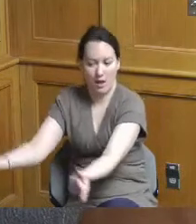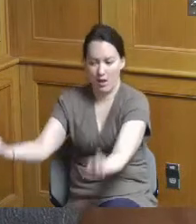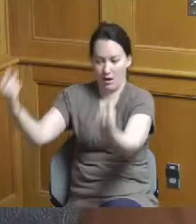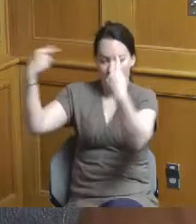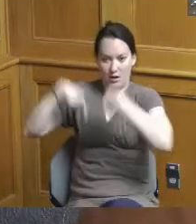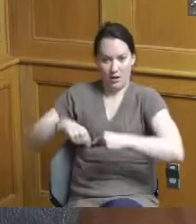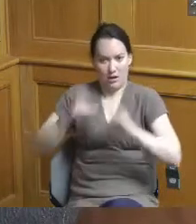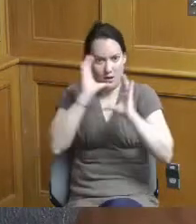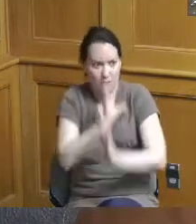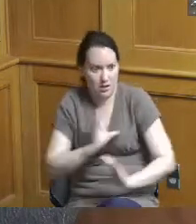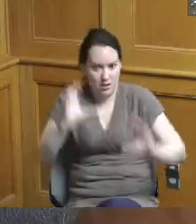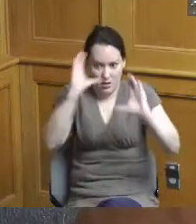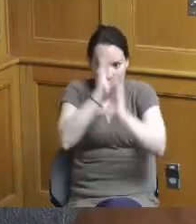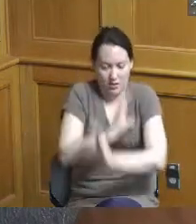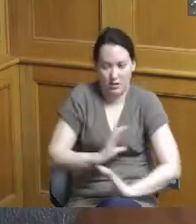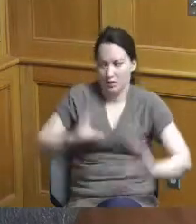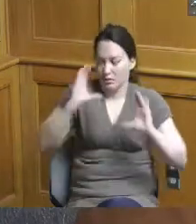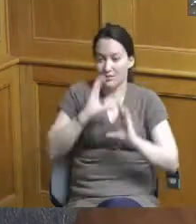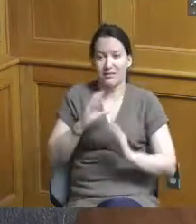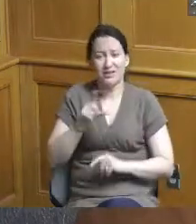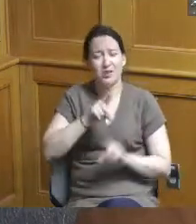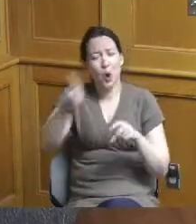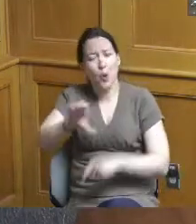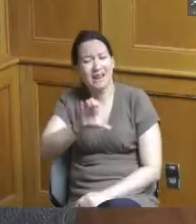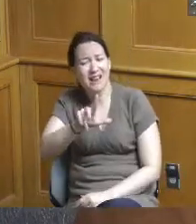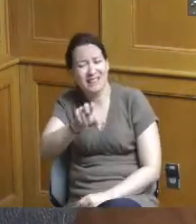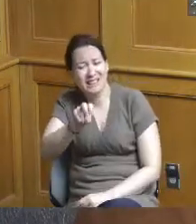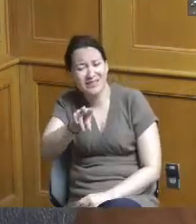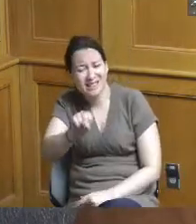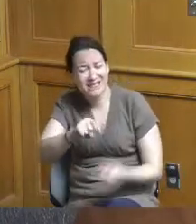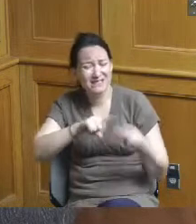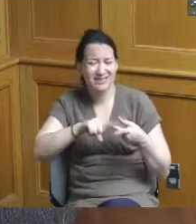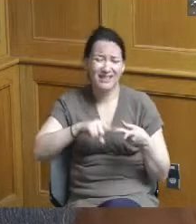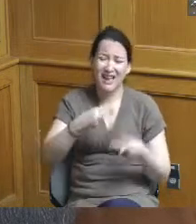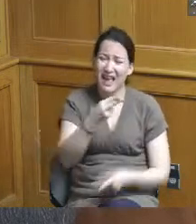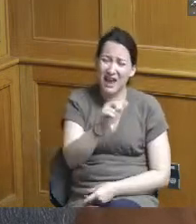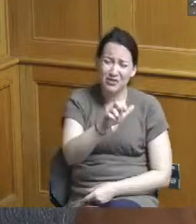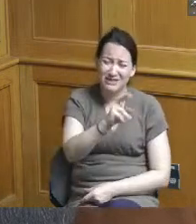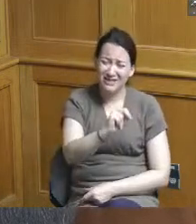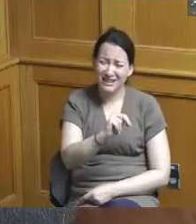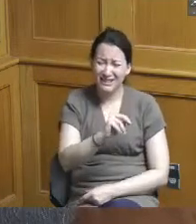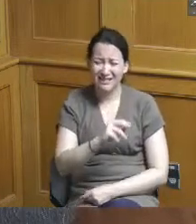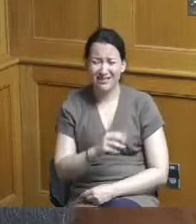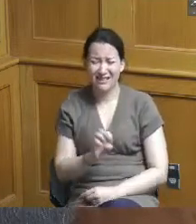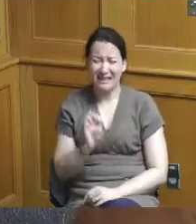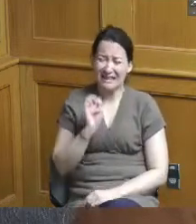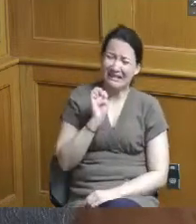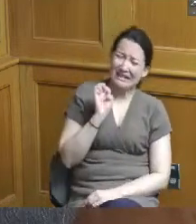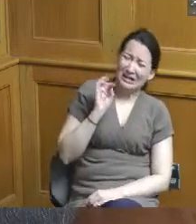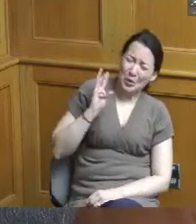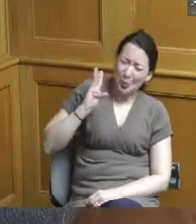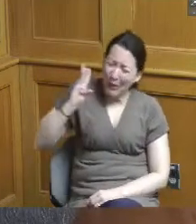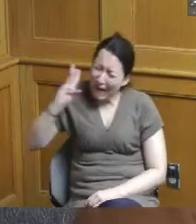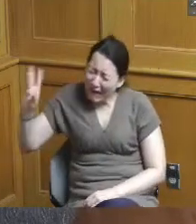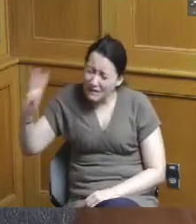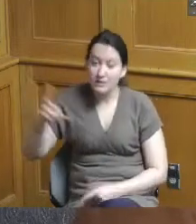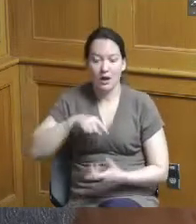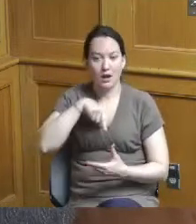resources that we've gone as far as Cleves and Harrison Ohio as well as the inner city so I want